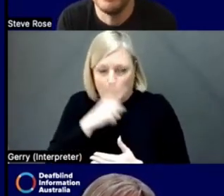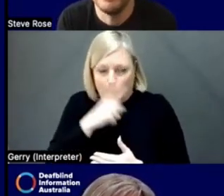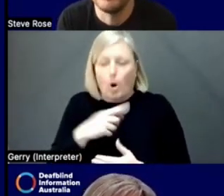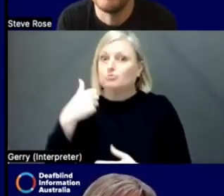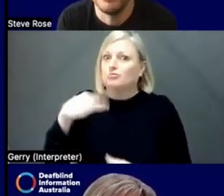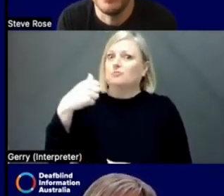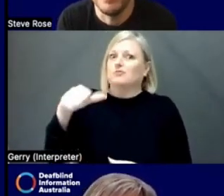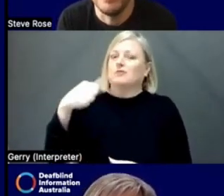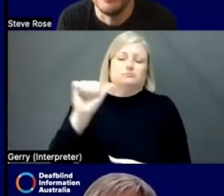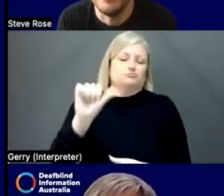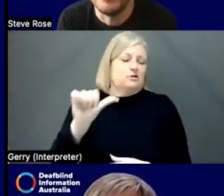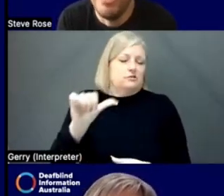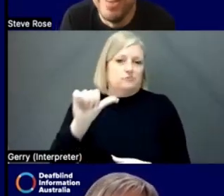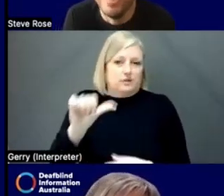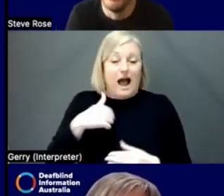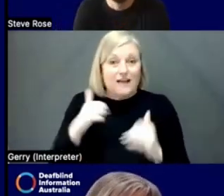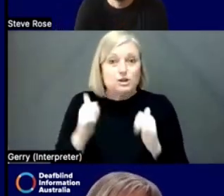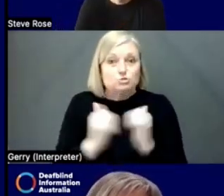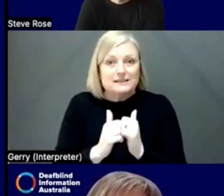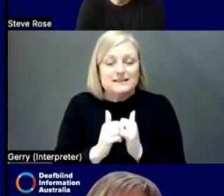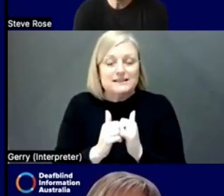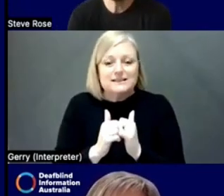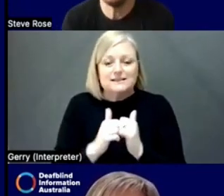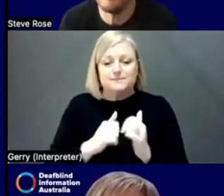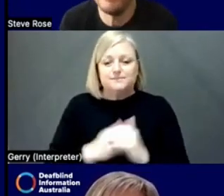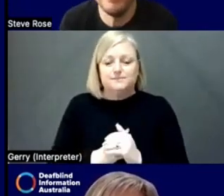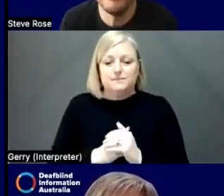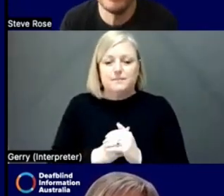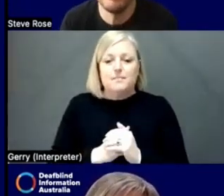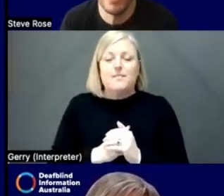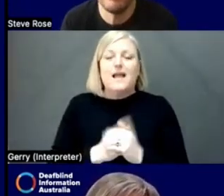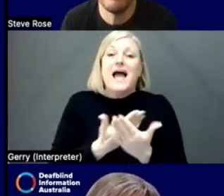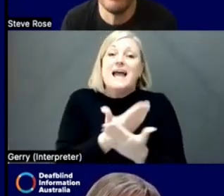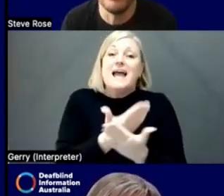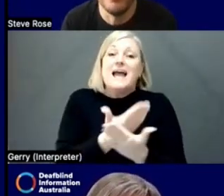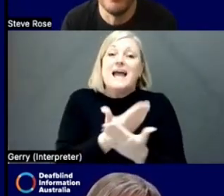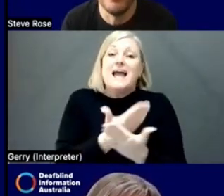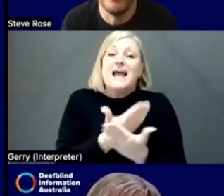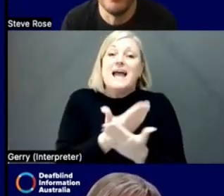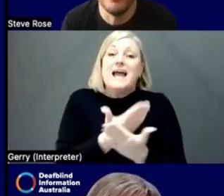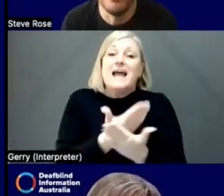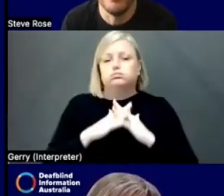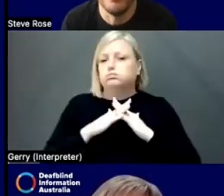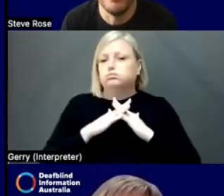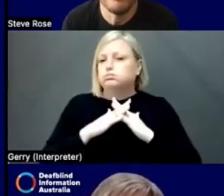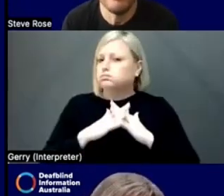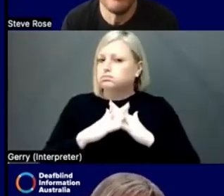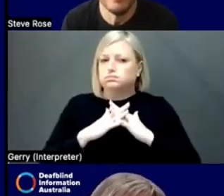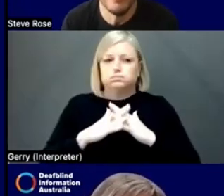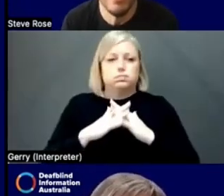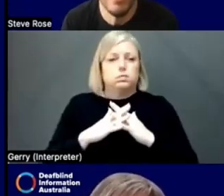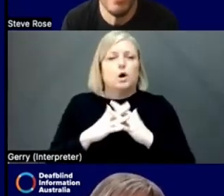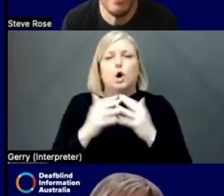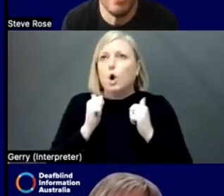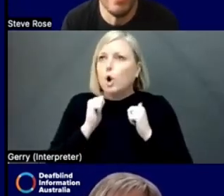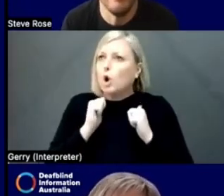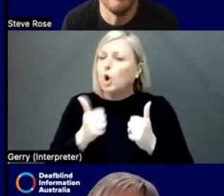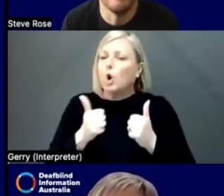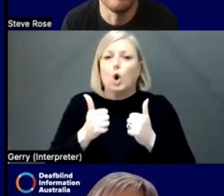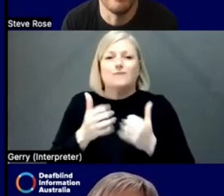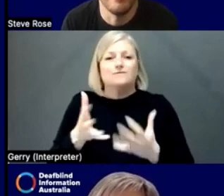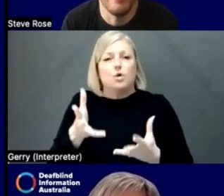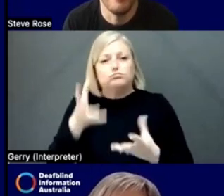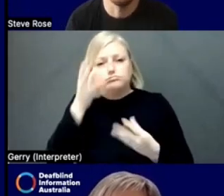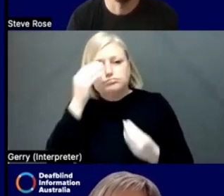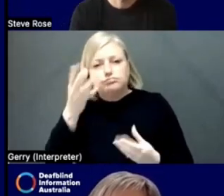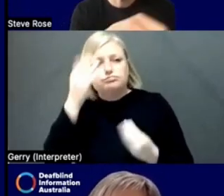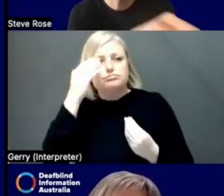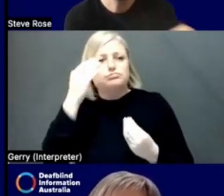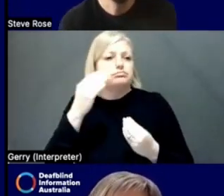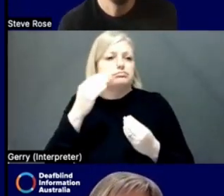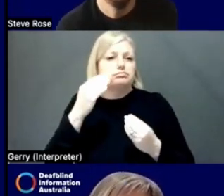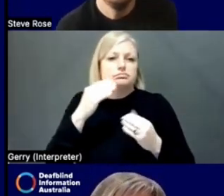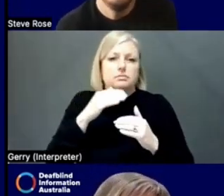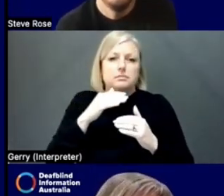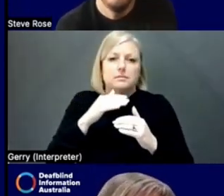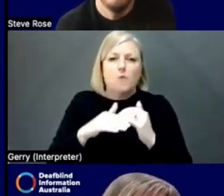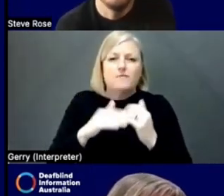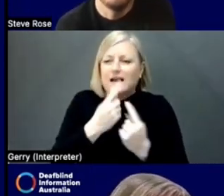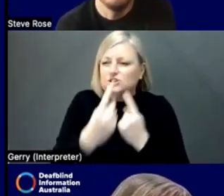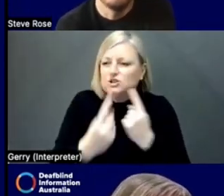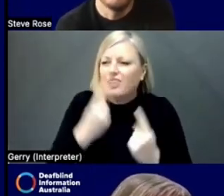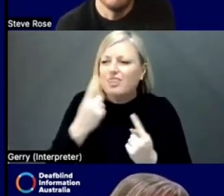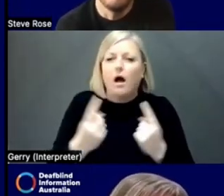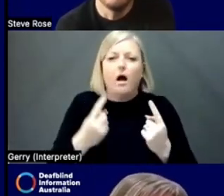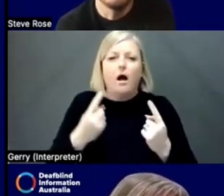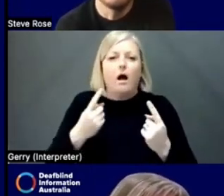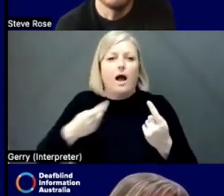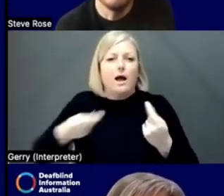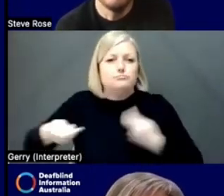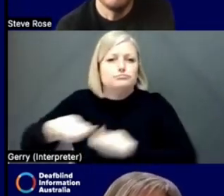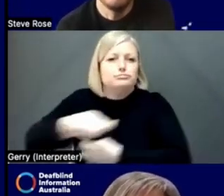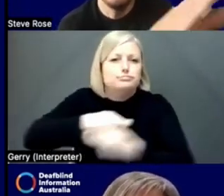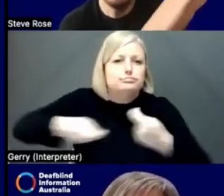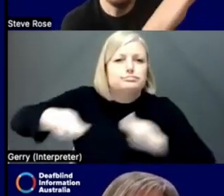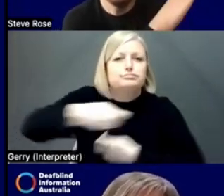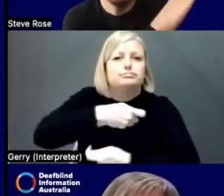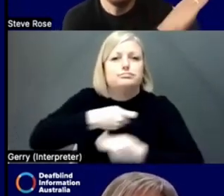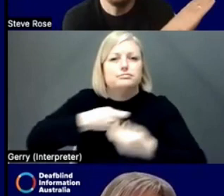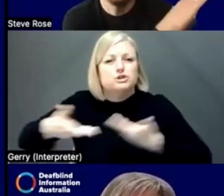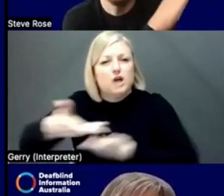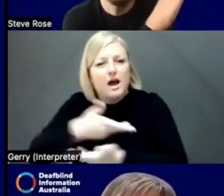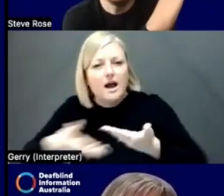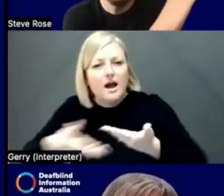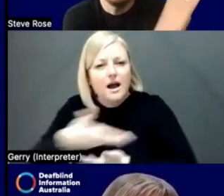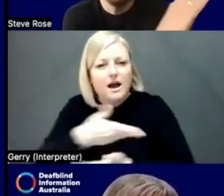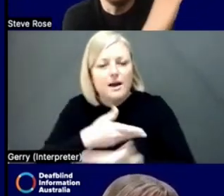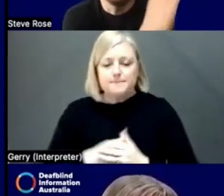I completely agree. Narratives so powerful, and I think it's... You're right, it's that bit of